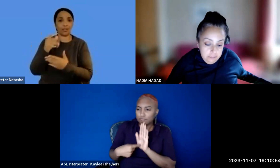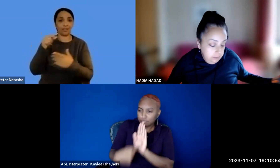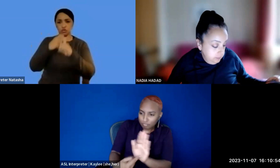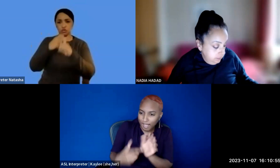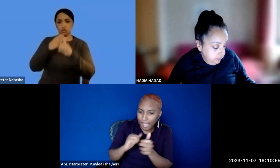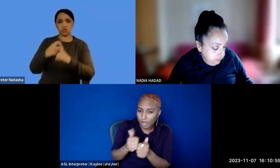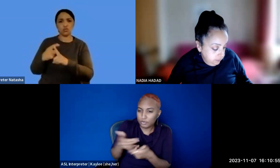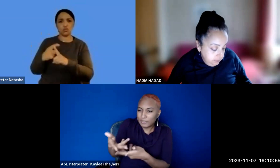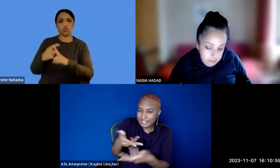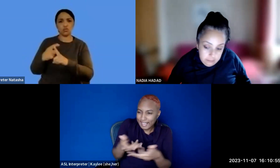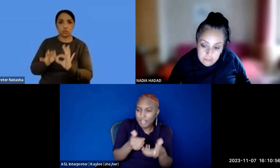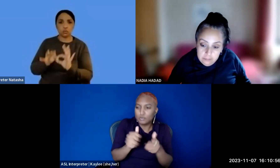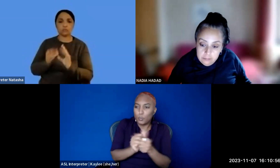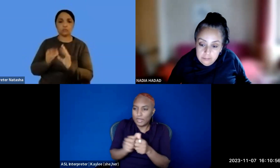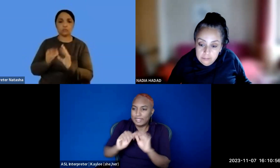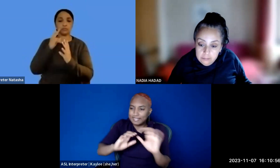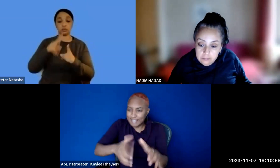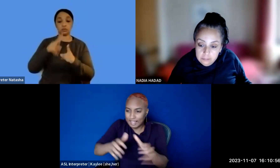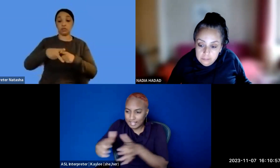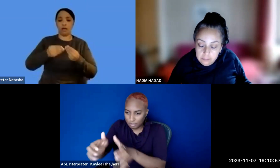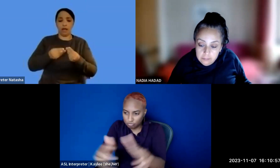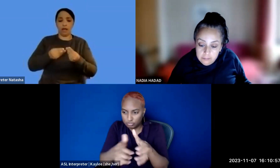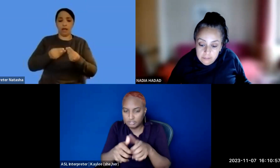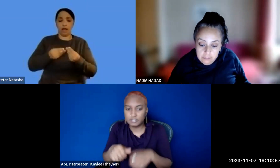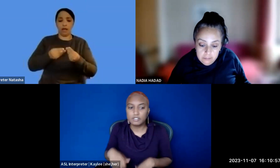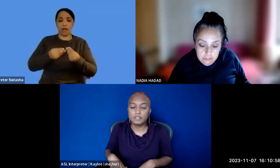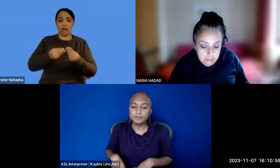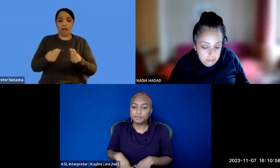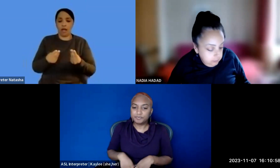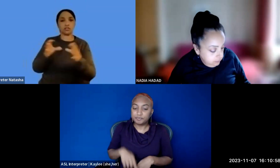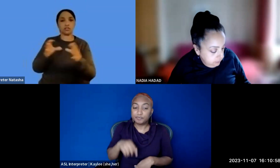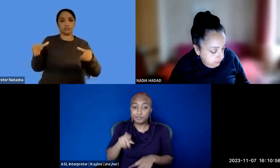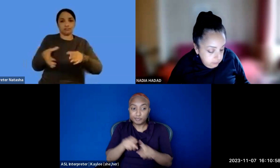and also a toolkit for EU delegations to know how important it is